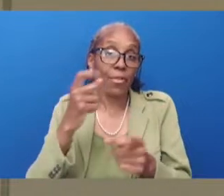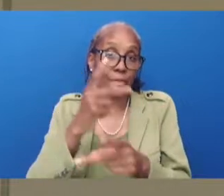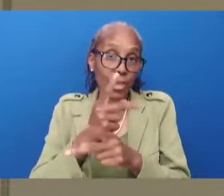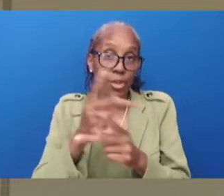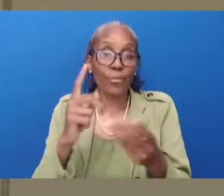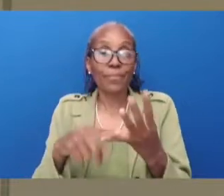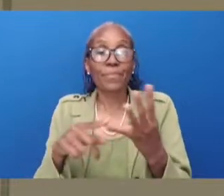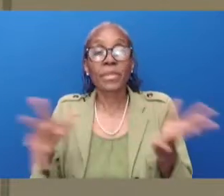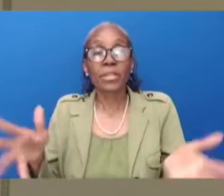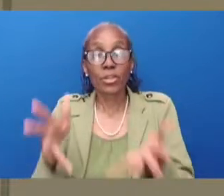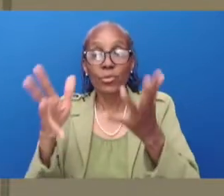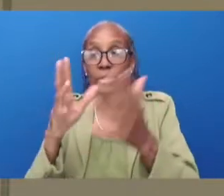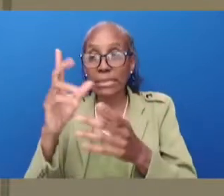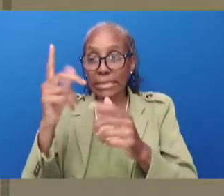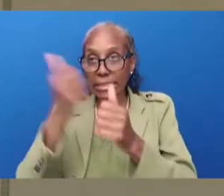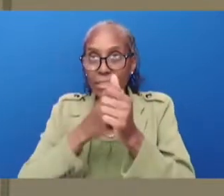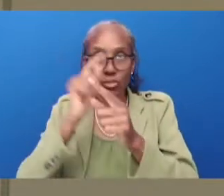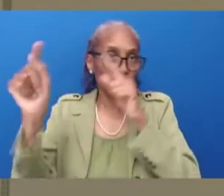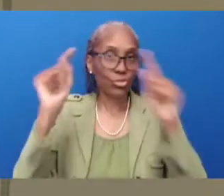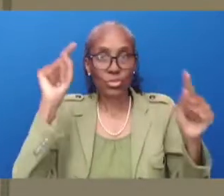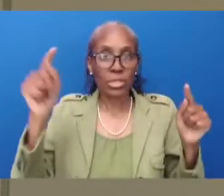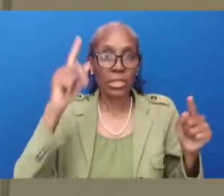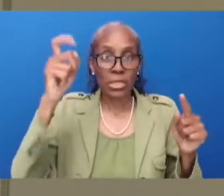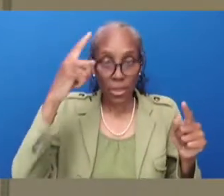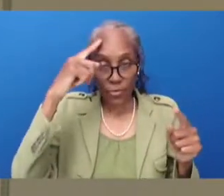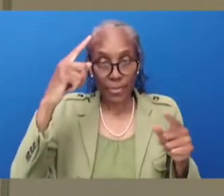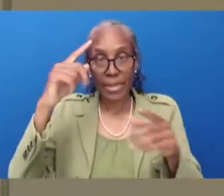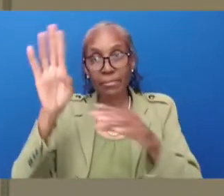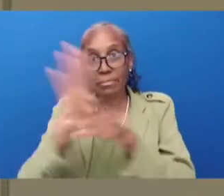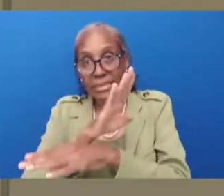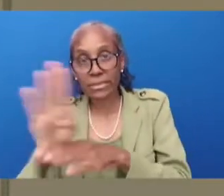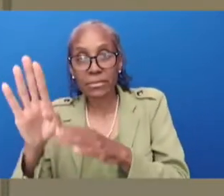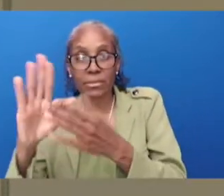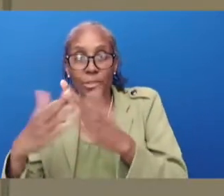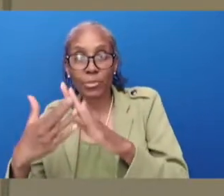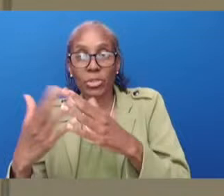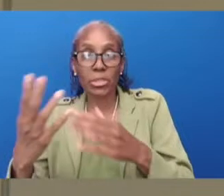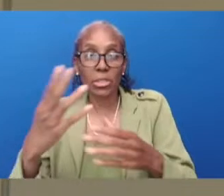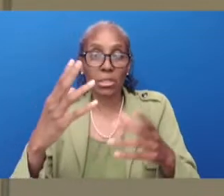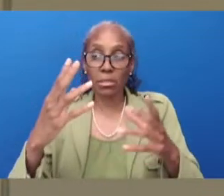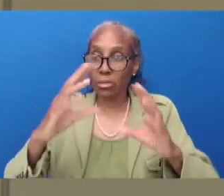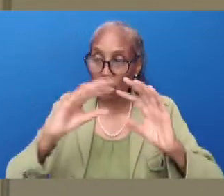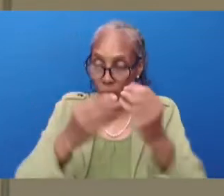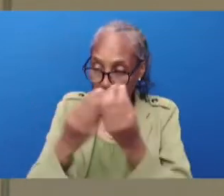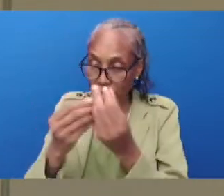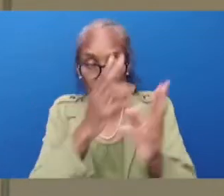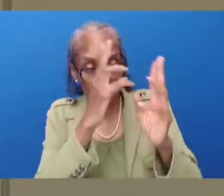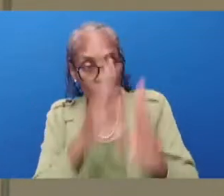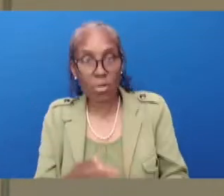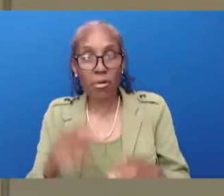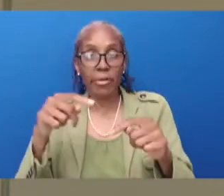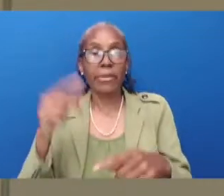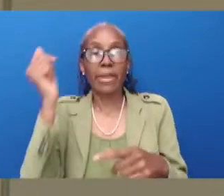ECONOMIC EMPOWERMENT, AND HEALTHCARE.